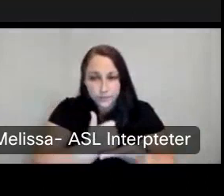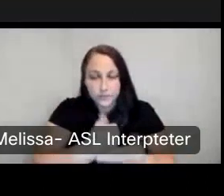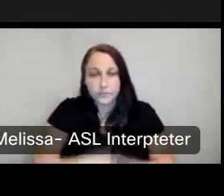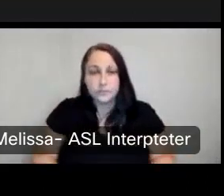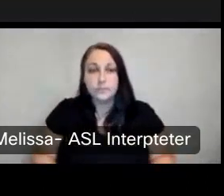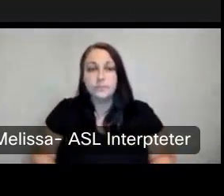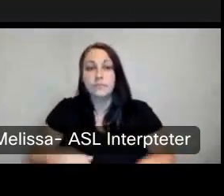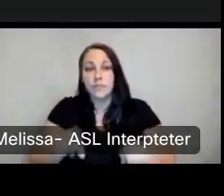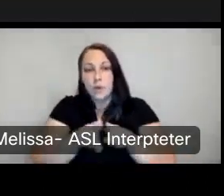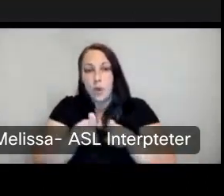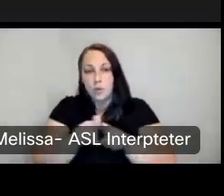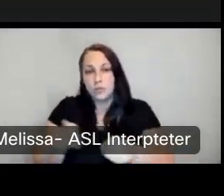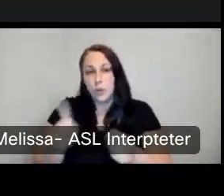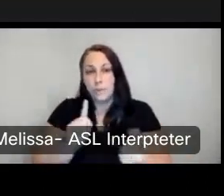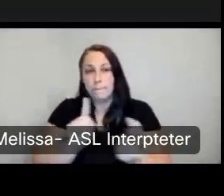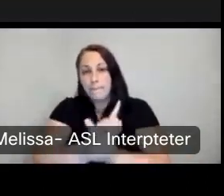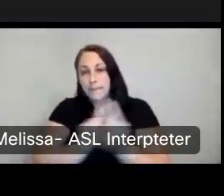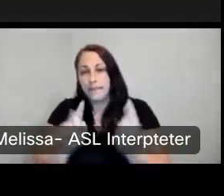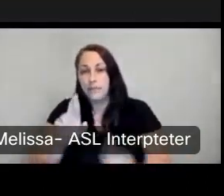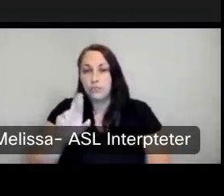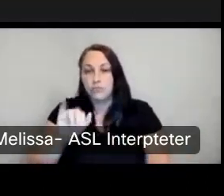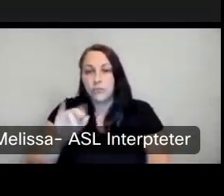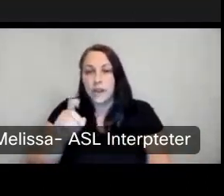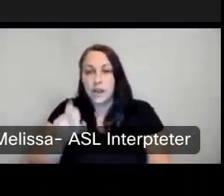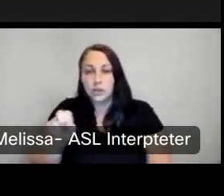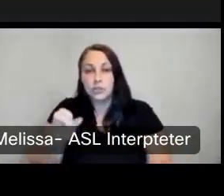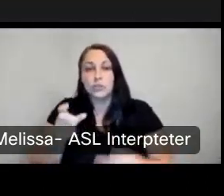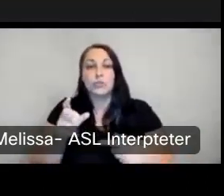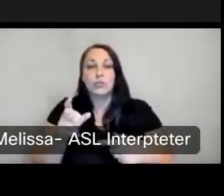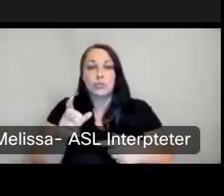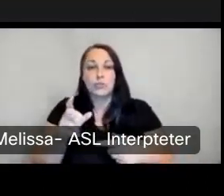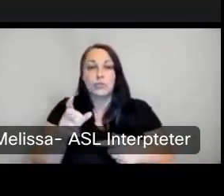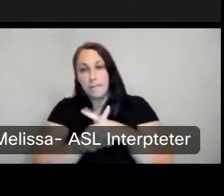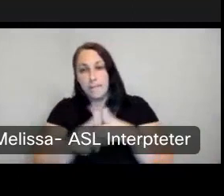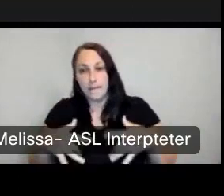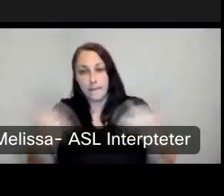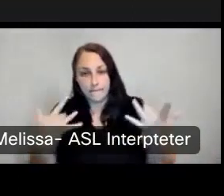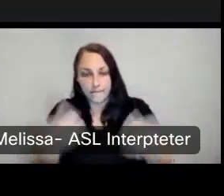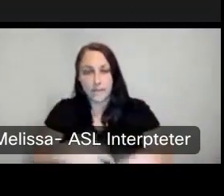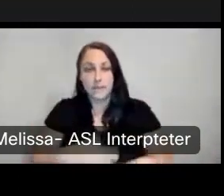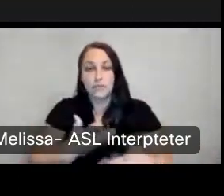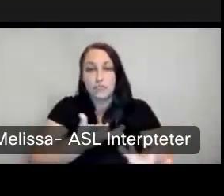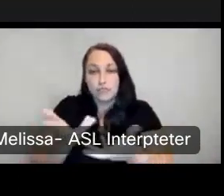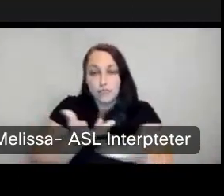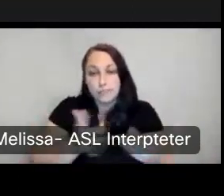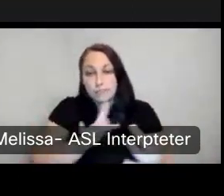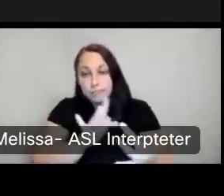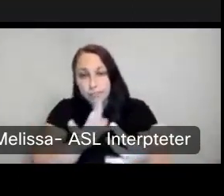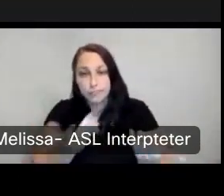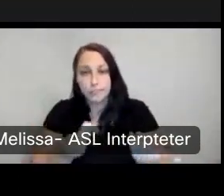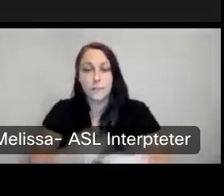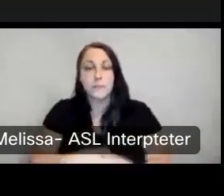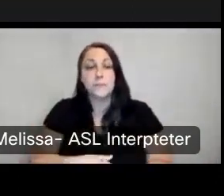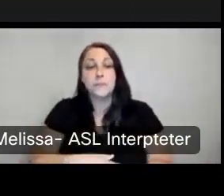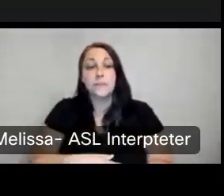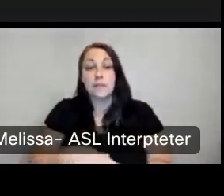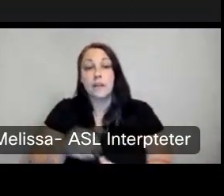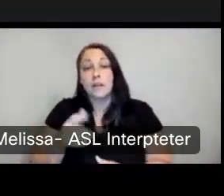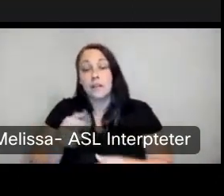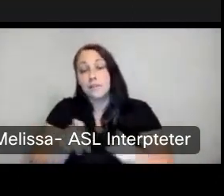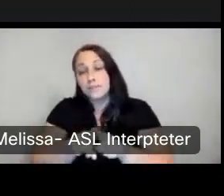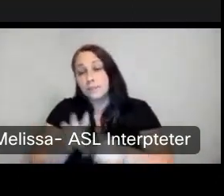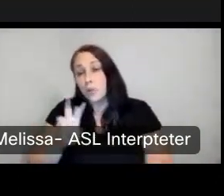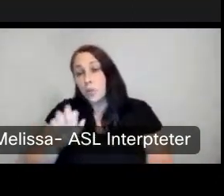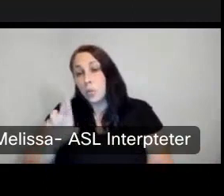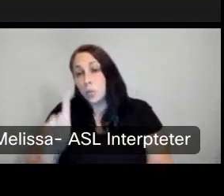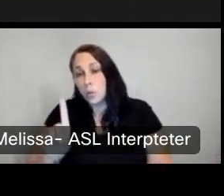throughout Ward 7 where there there's existing bus service but um also there there were writers that